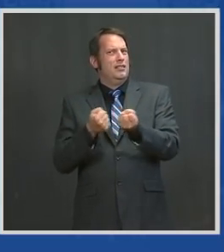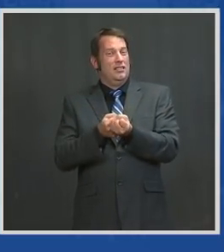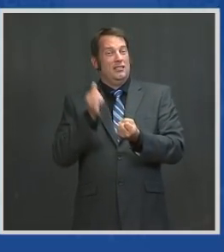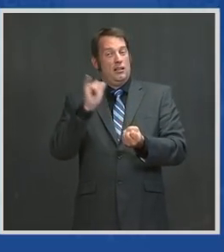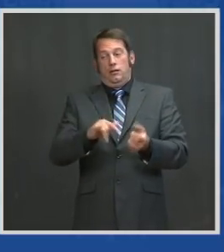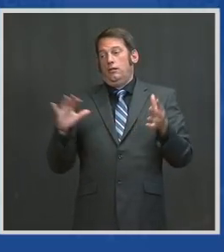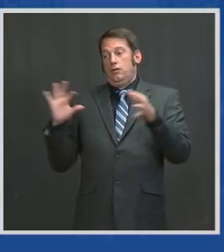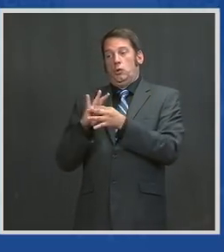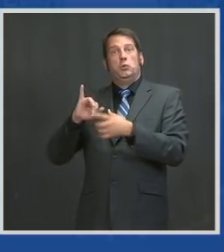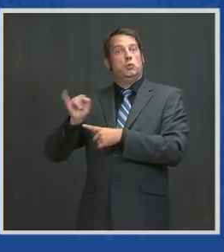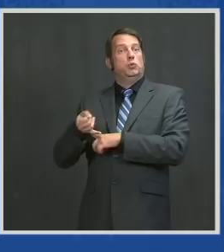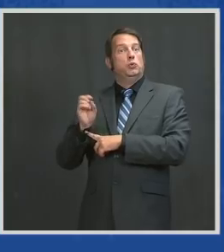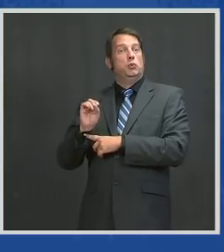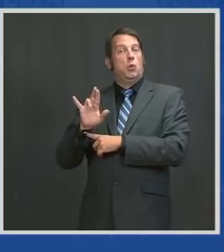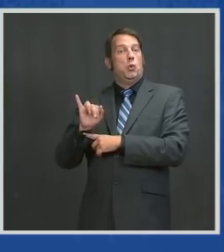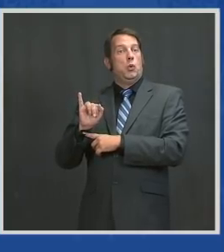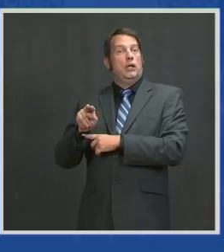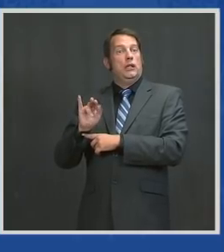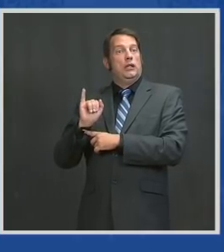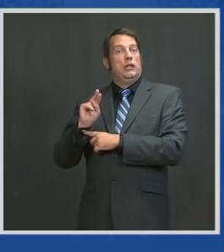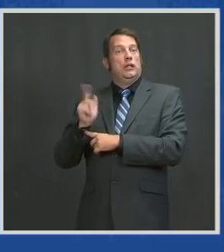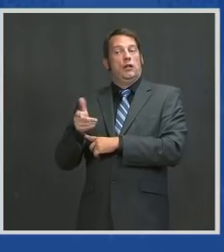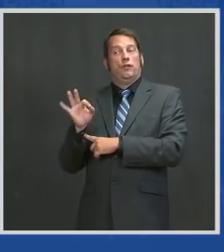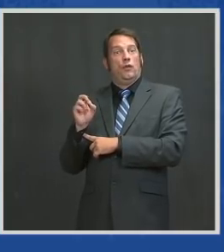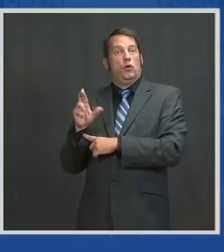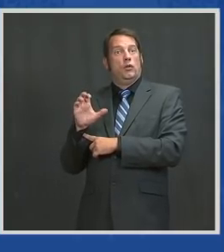to step up and be a part of this effort.